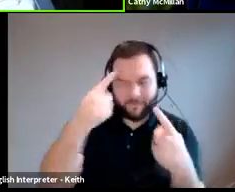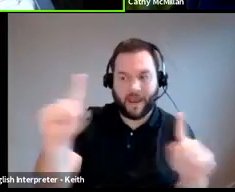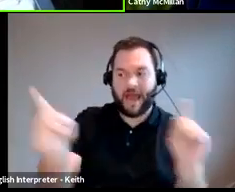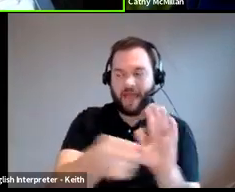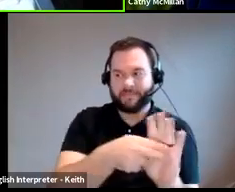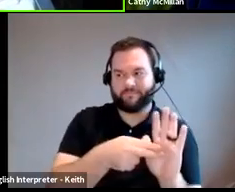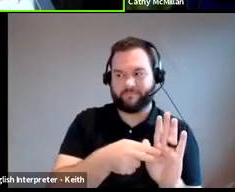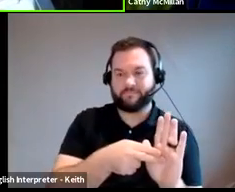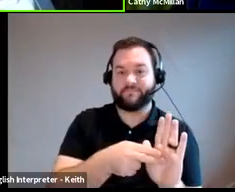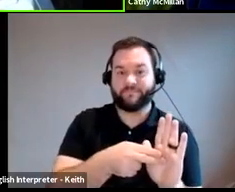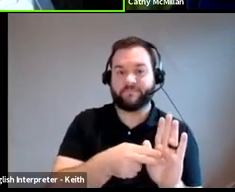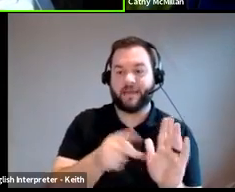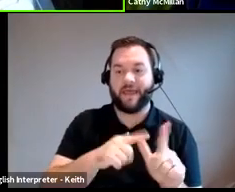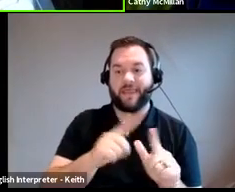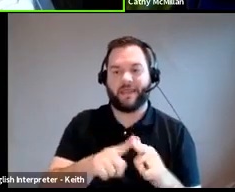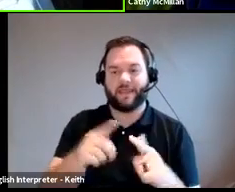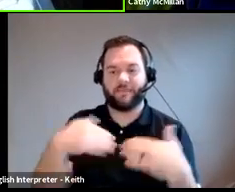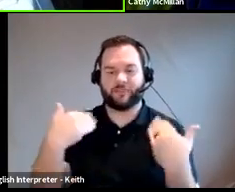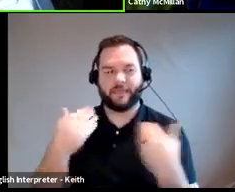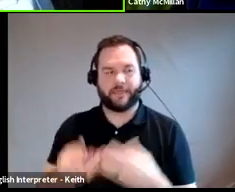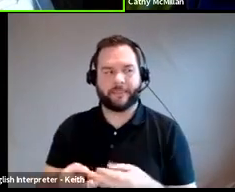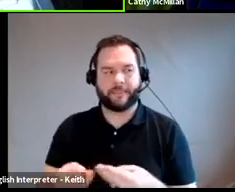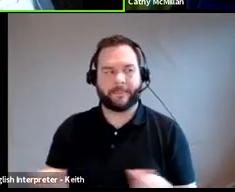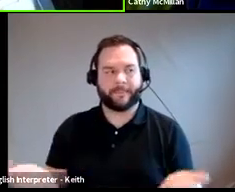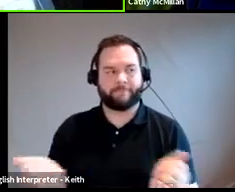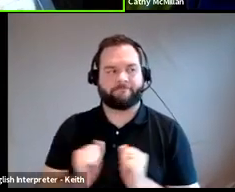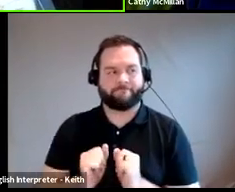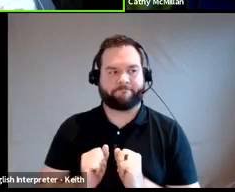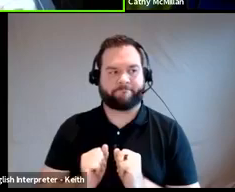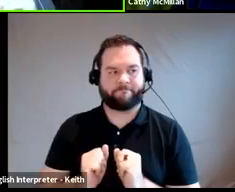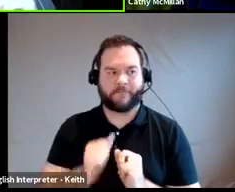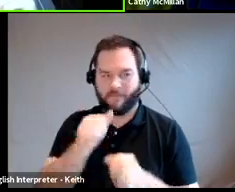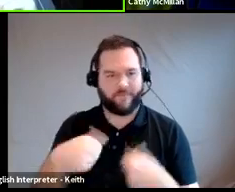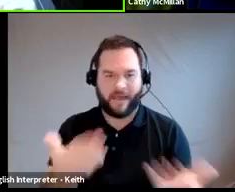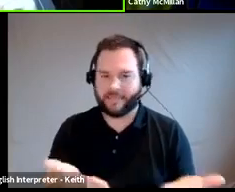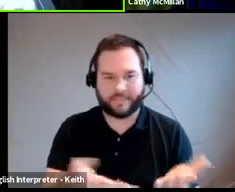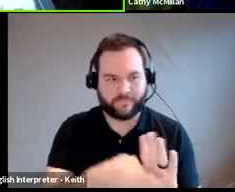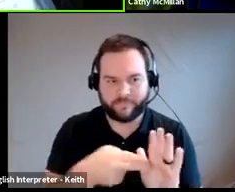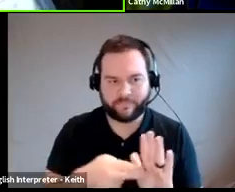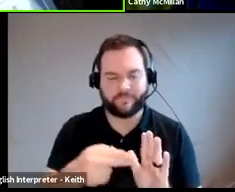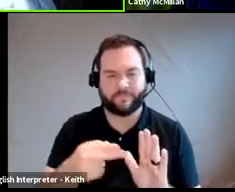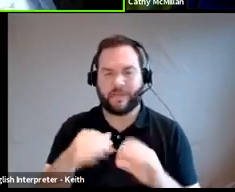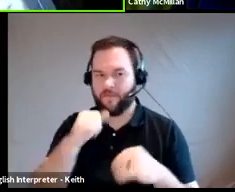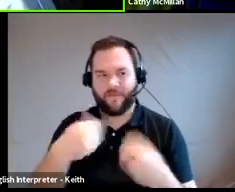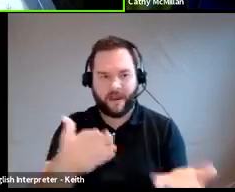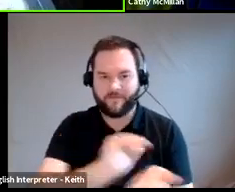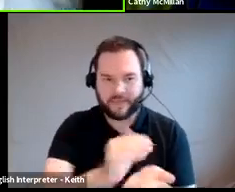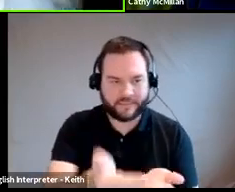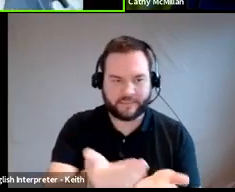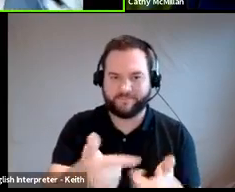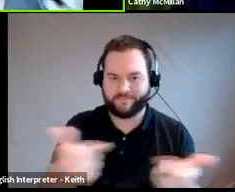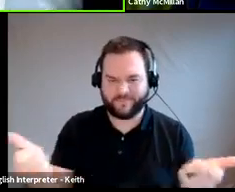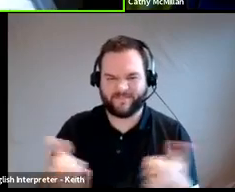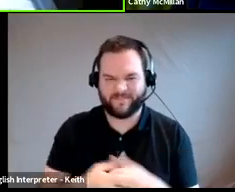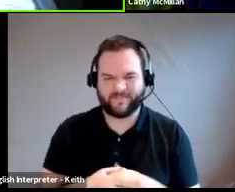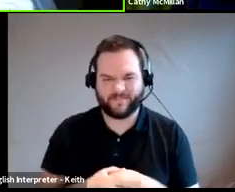three, and he finally got the diagnosis and. that's that's when they faced it out. And so we didn't get And so we didn't get any does